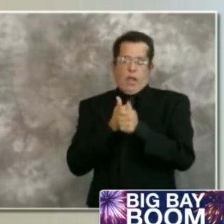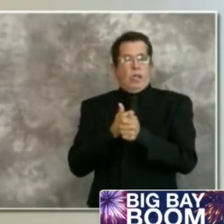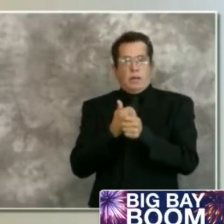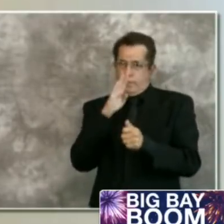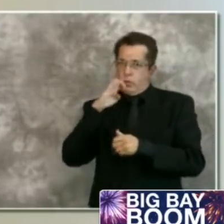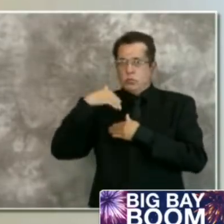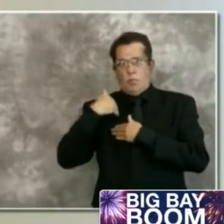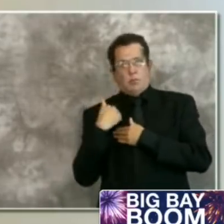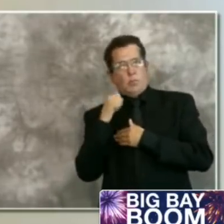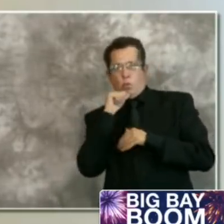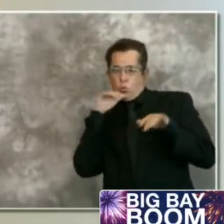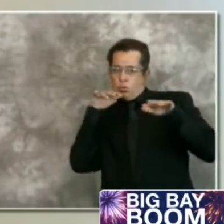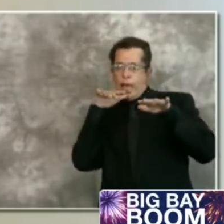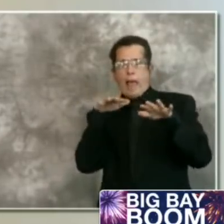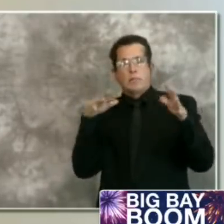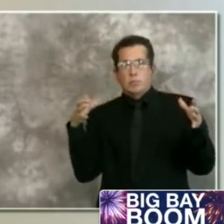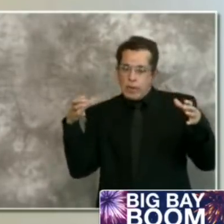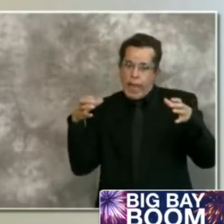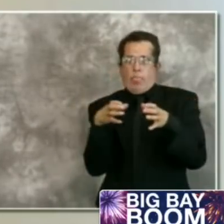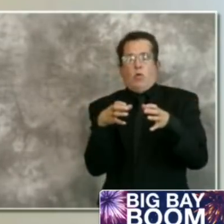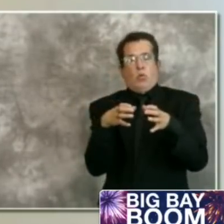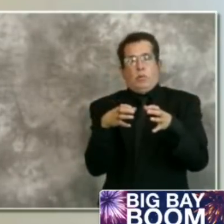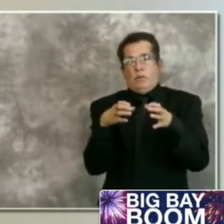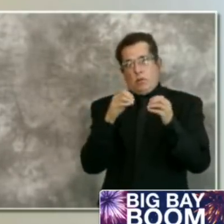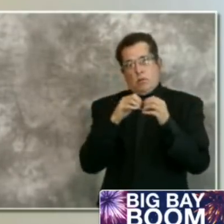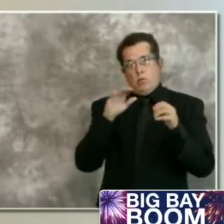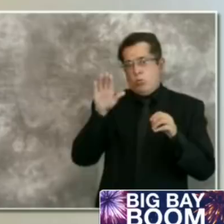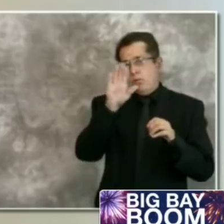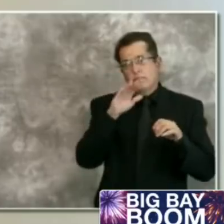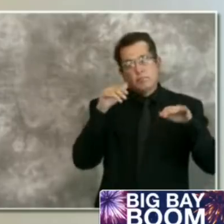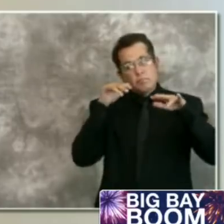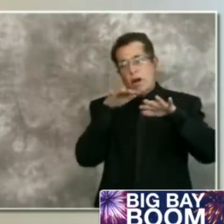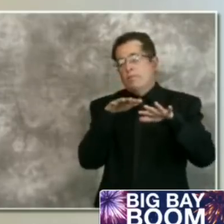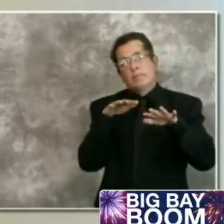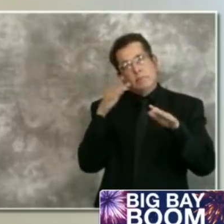AND WE ARE STRONGLY ENCOURAGING SAN DIEGO. OUR TO PLEASE BE RESPONSIBLE AND A